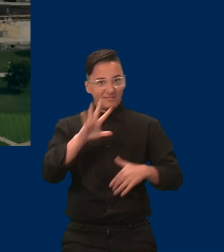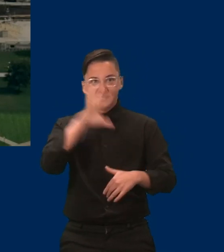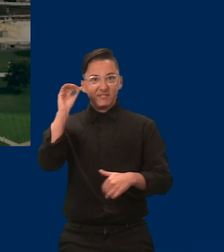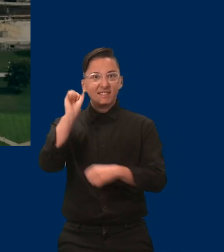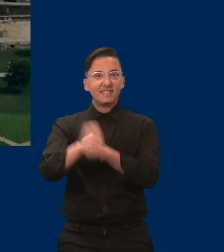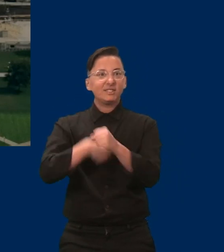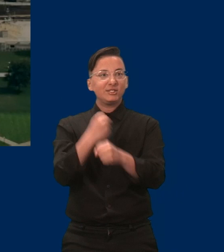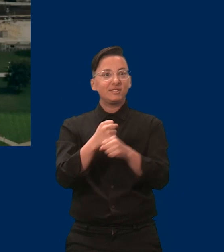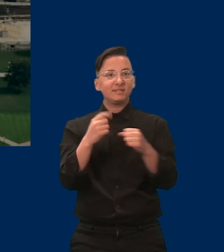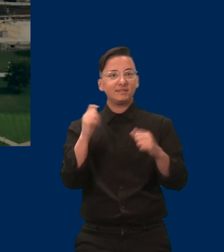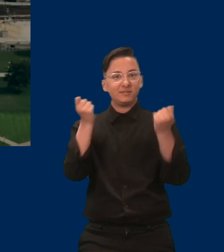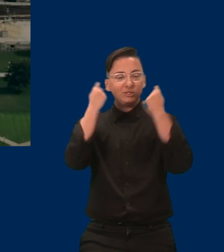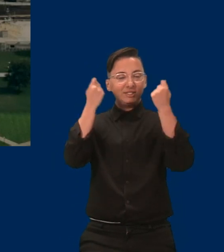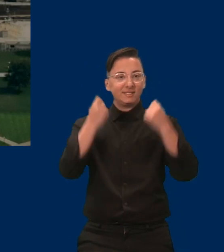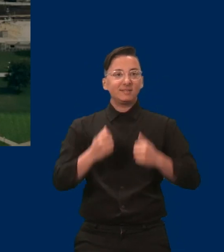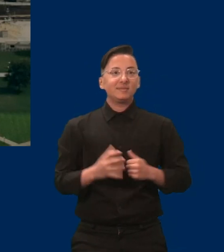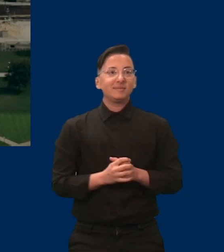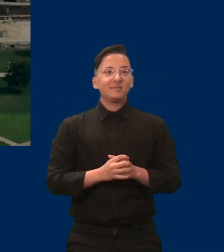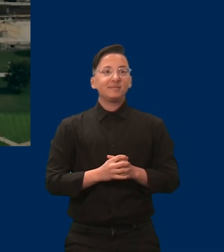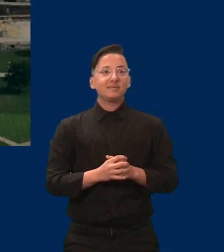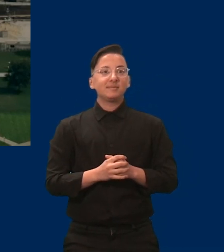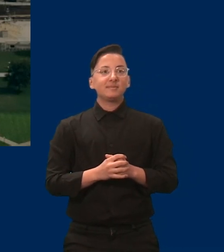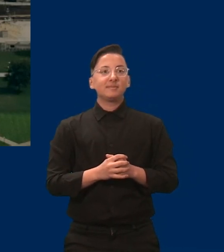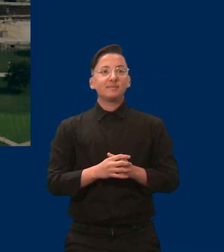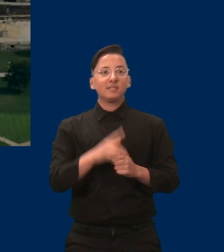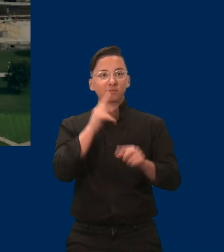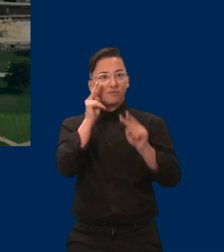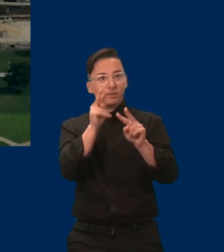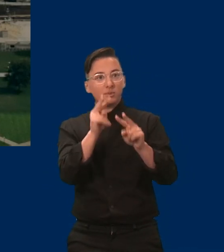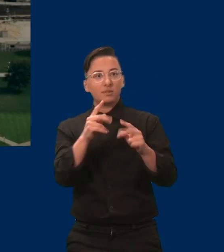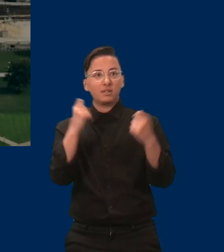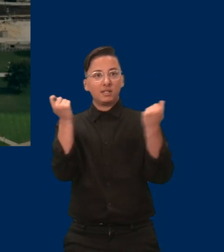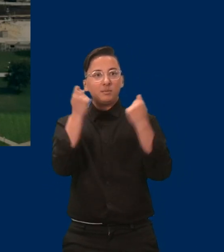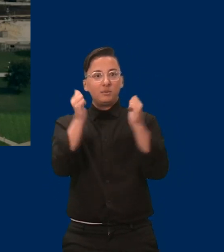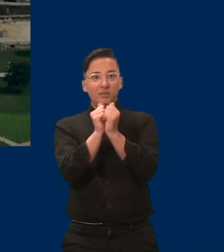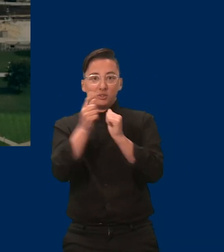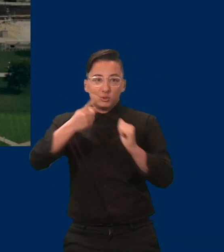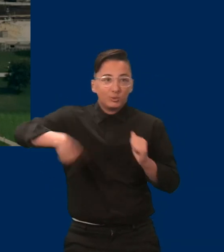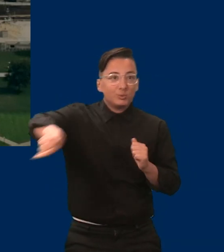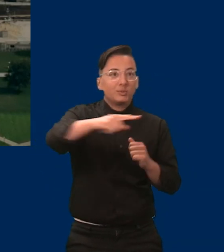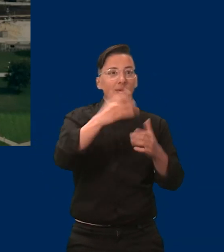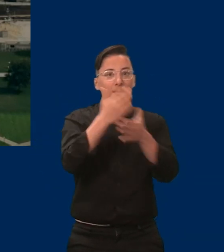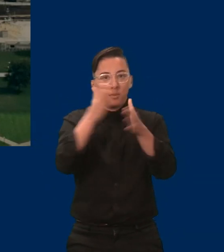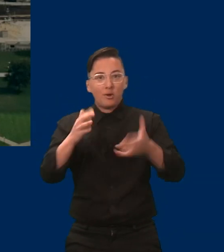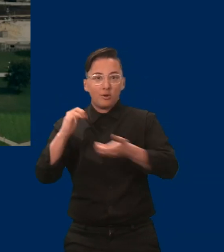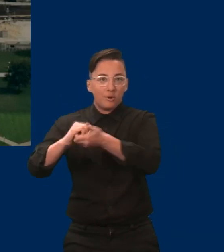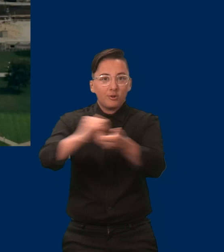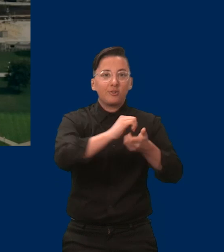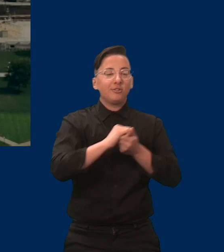and we look forward to celebrating with all of our partners and Minnesotans with disabilities across the state.